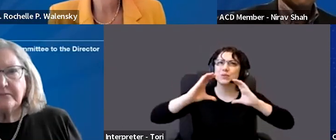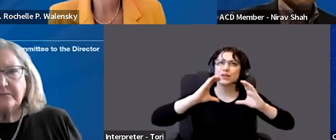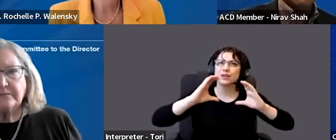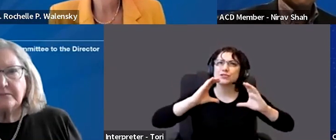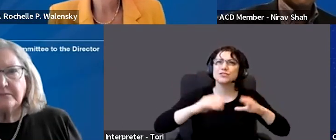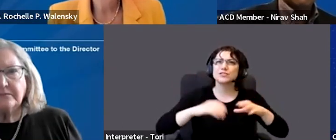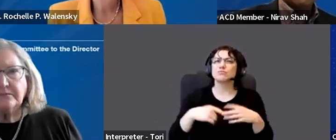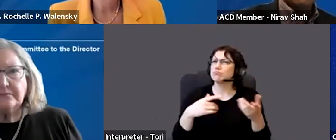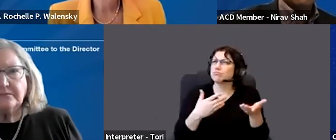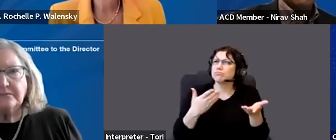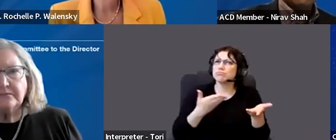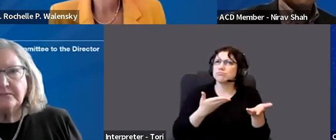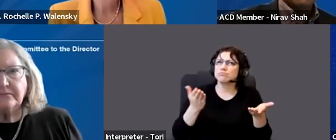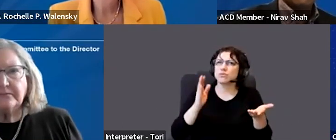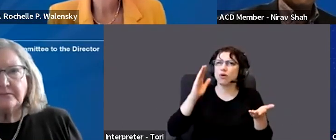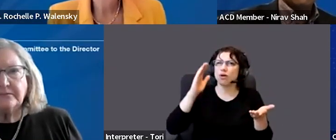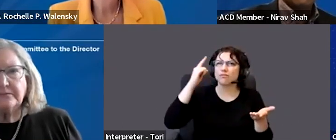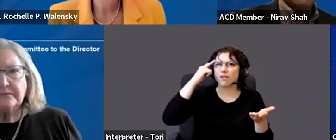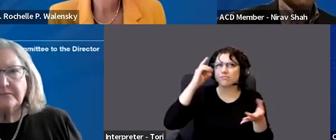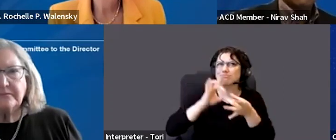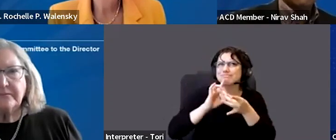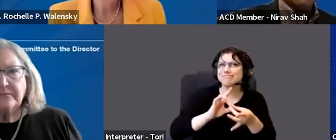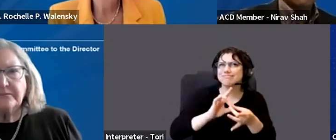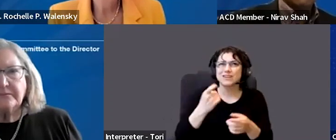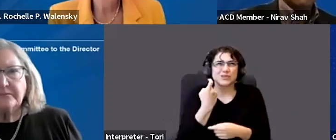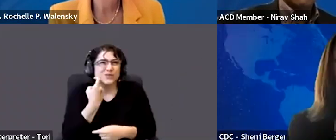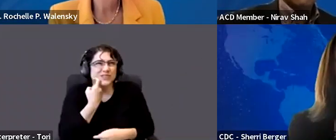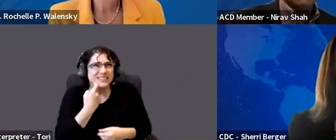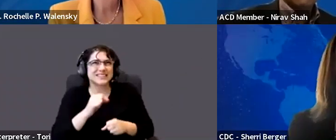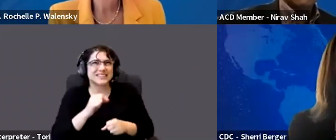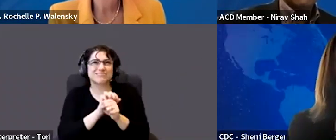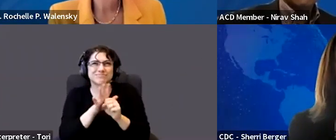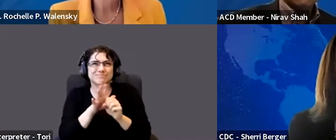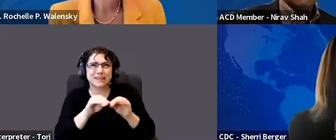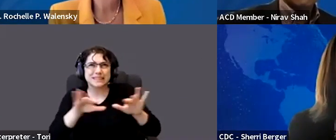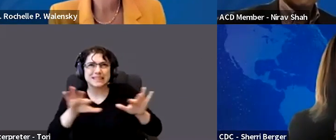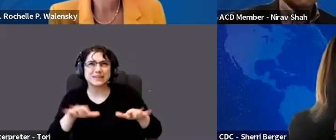especially as it relates to recently because of the pandemic over the course of the last two and a half years,